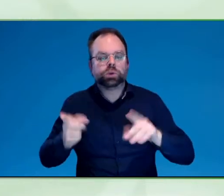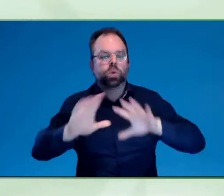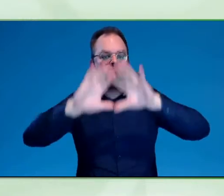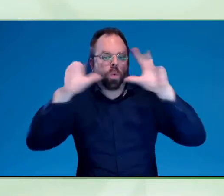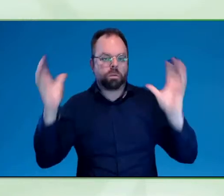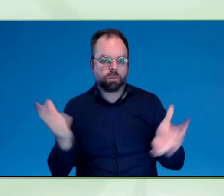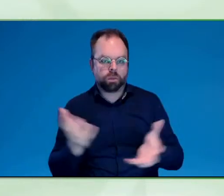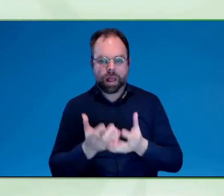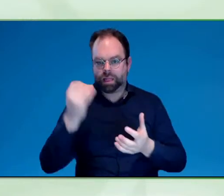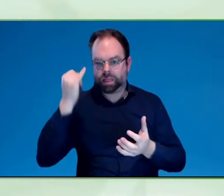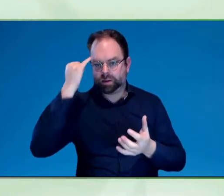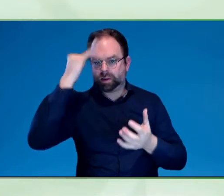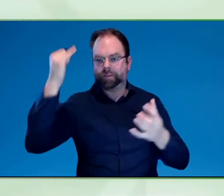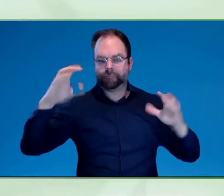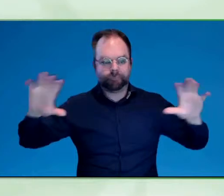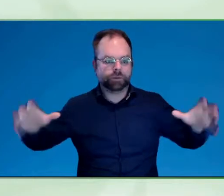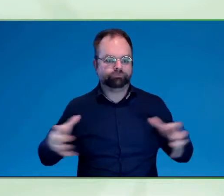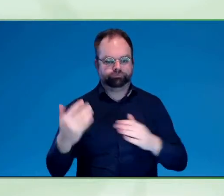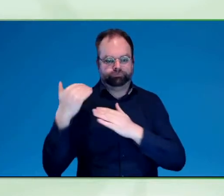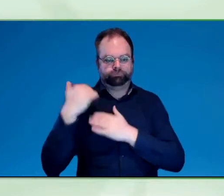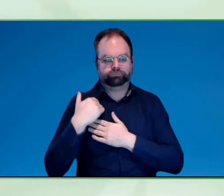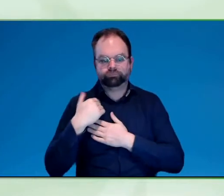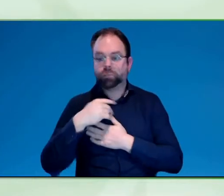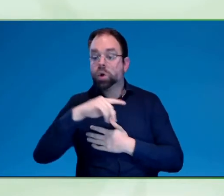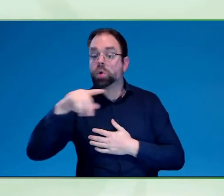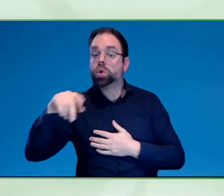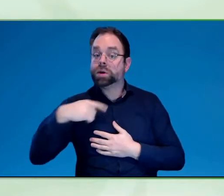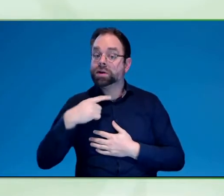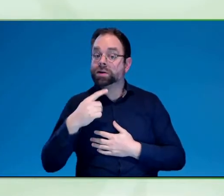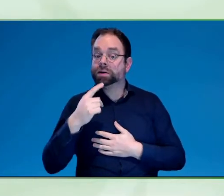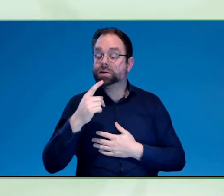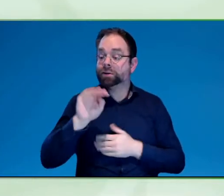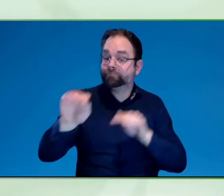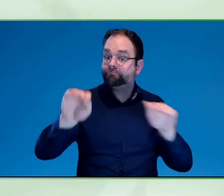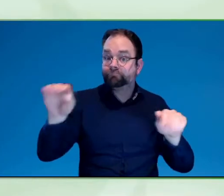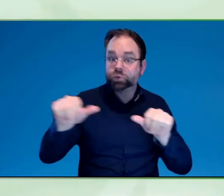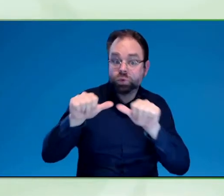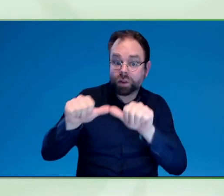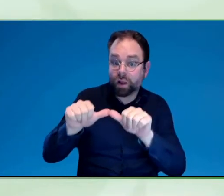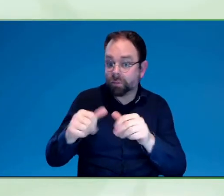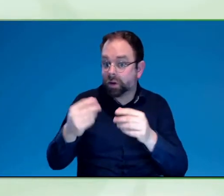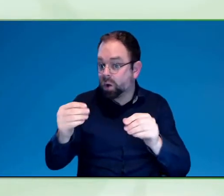in the cause to continue this work as well. So how big are you? We are still small.